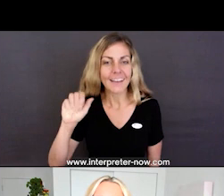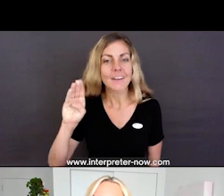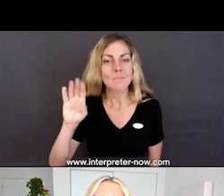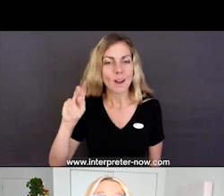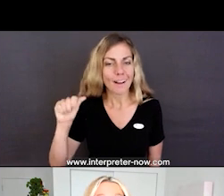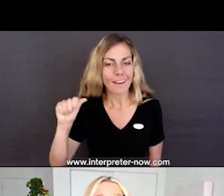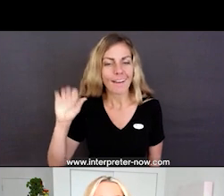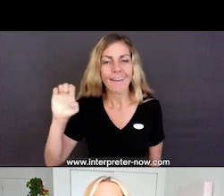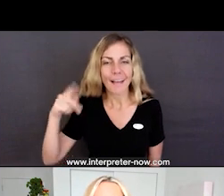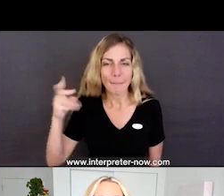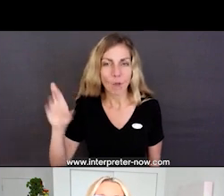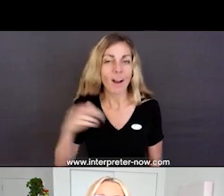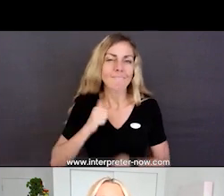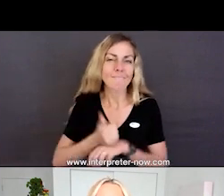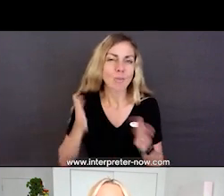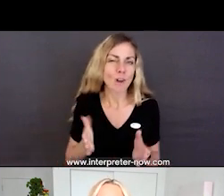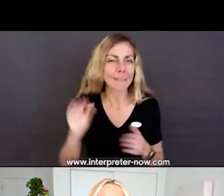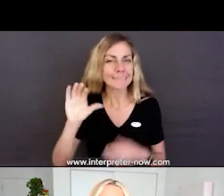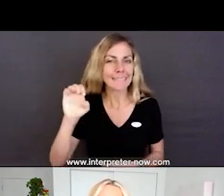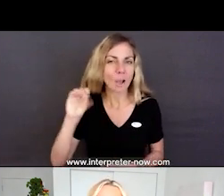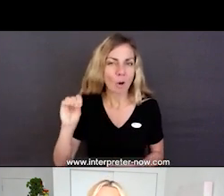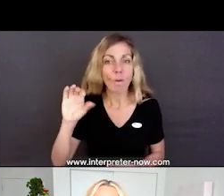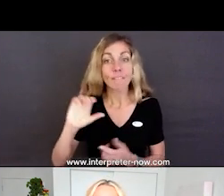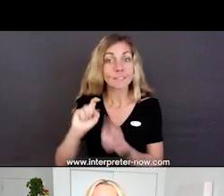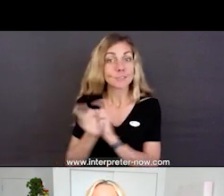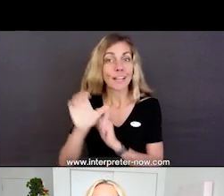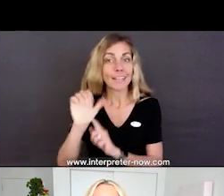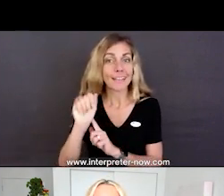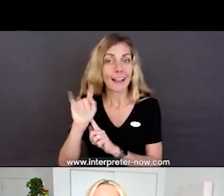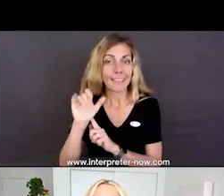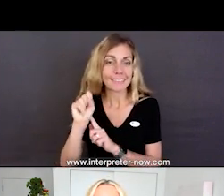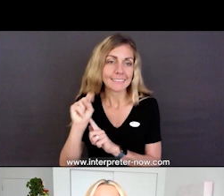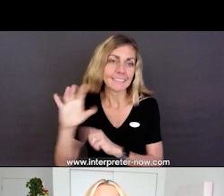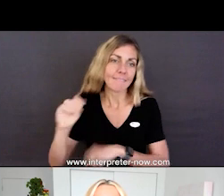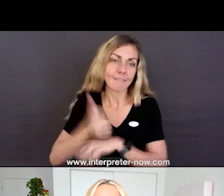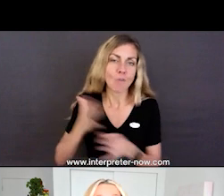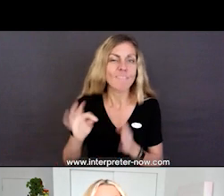I'm the Founder and CEO of Change Catalyst and author of How to Be an Ally.